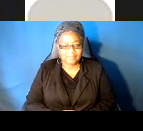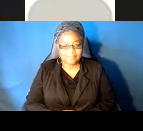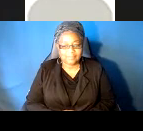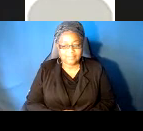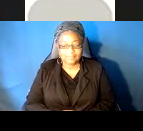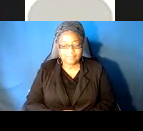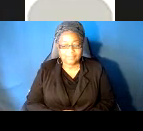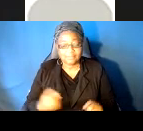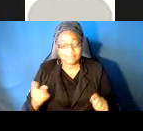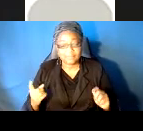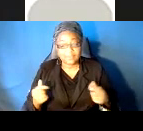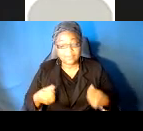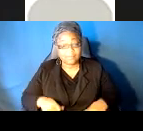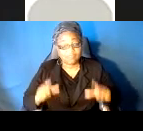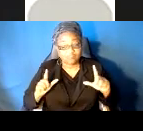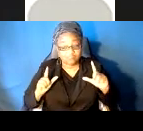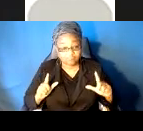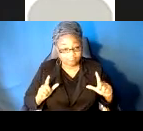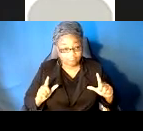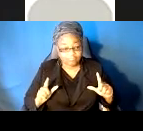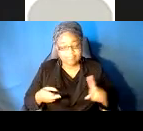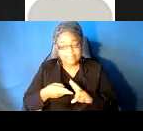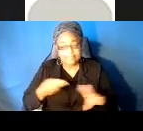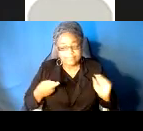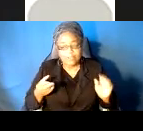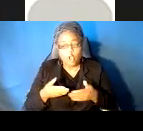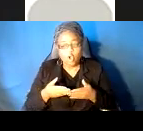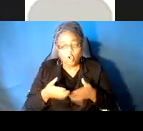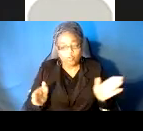This slide is entitled Overview of the Application Process.